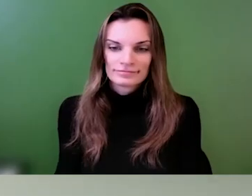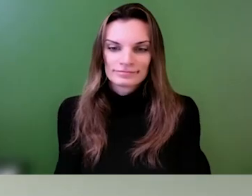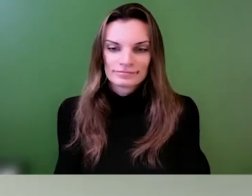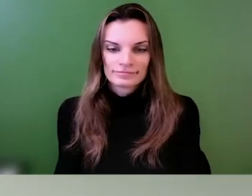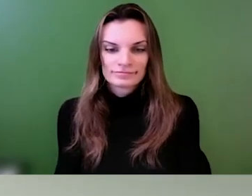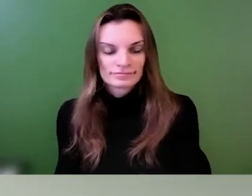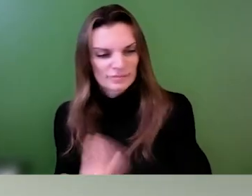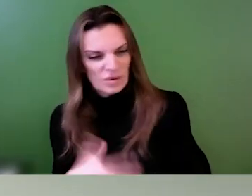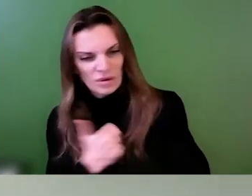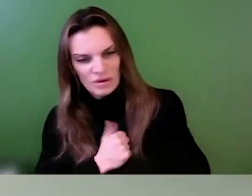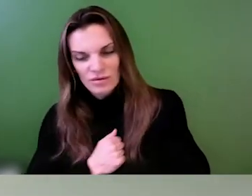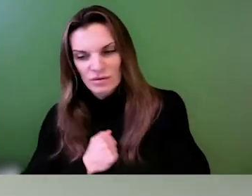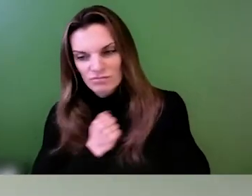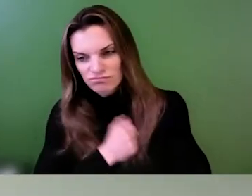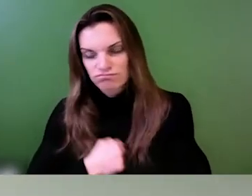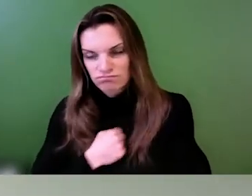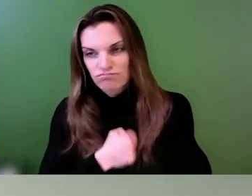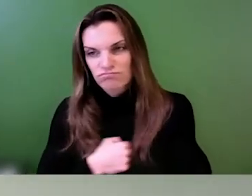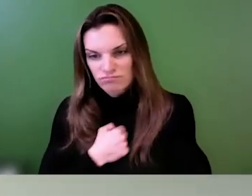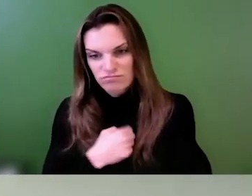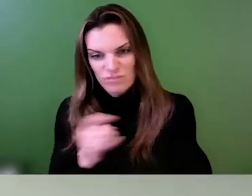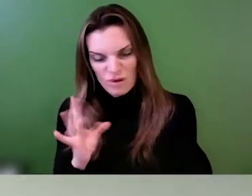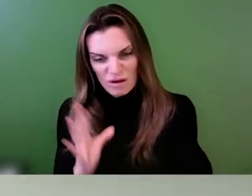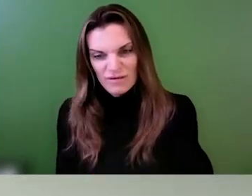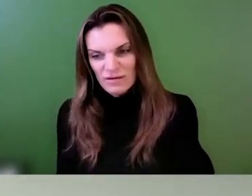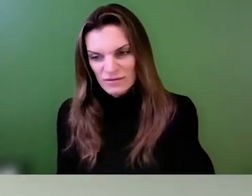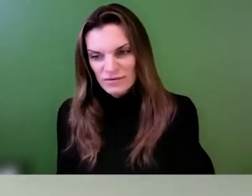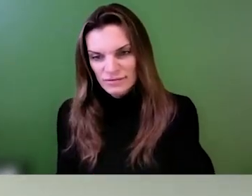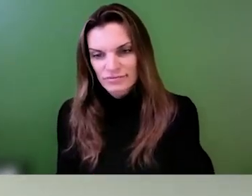LISA McCORKELL: I'm so sorry to hear that. That sounds awful. We are seeing that quite